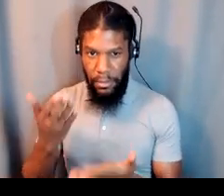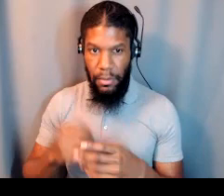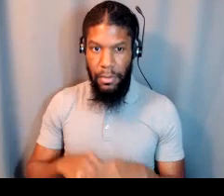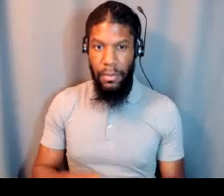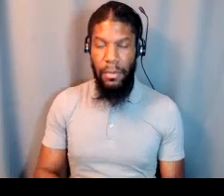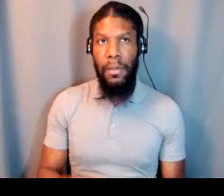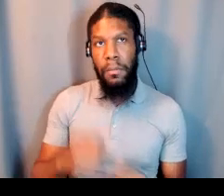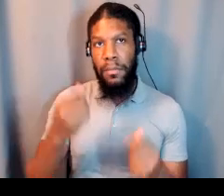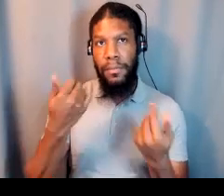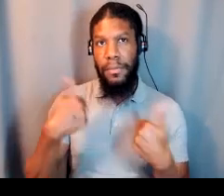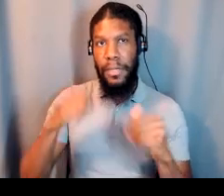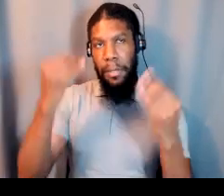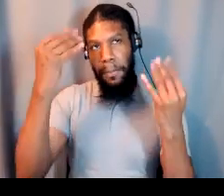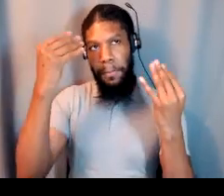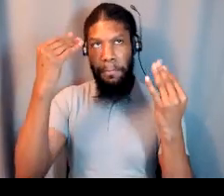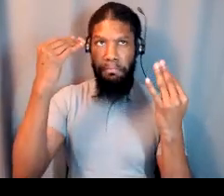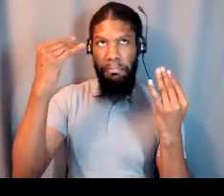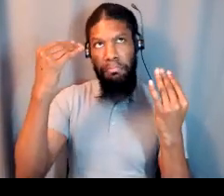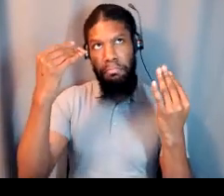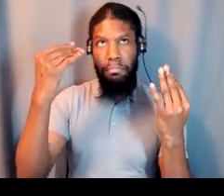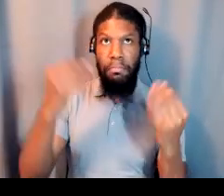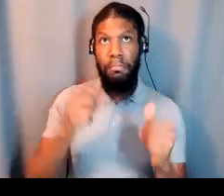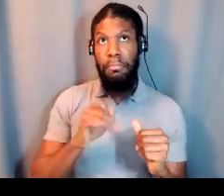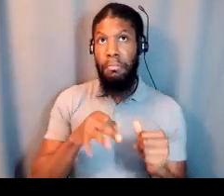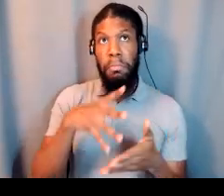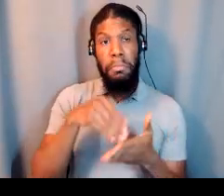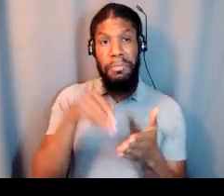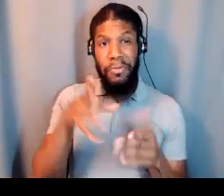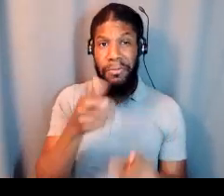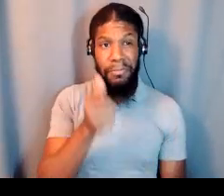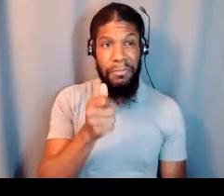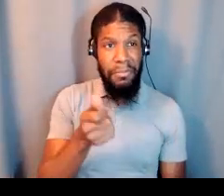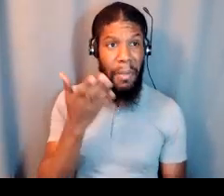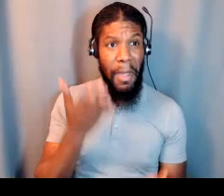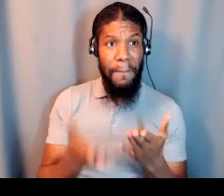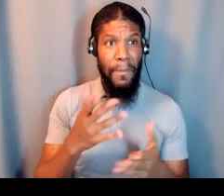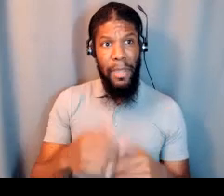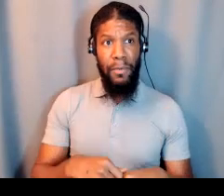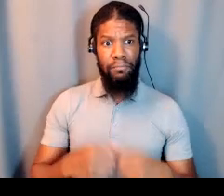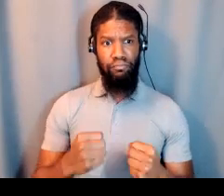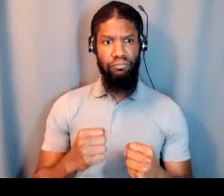who's really kind of staunch and they're very stuck on this idea,